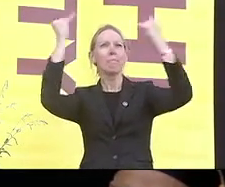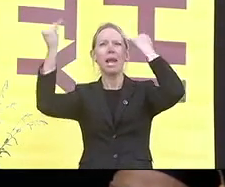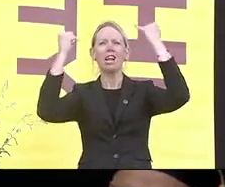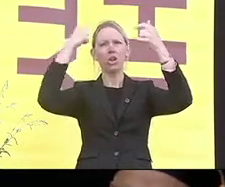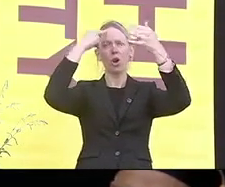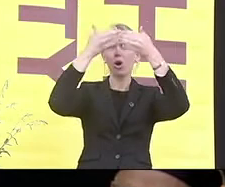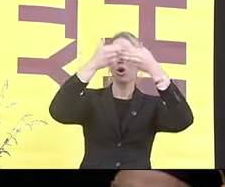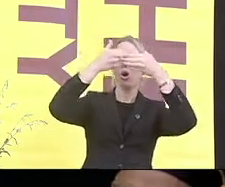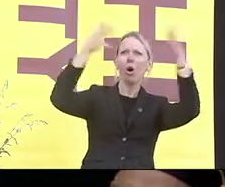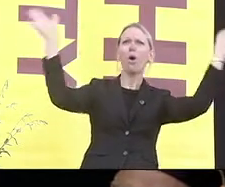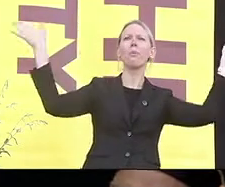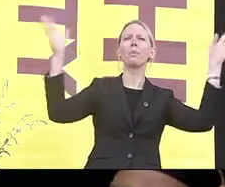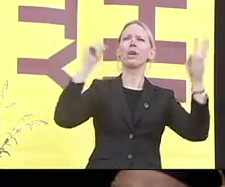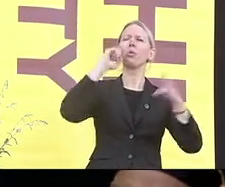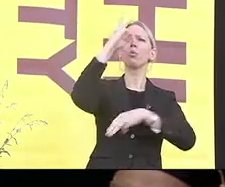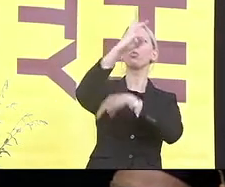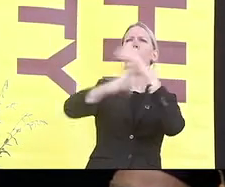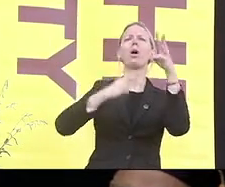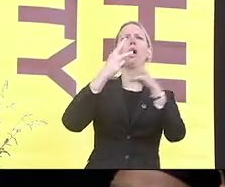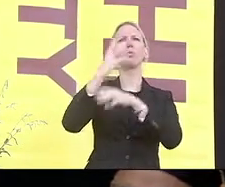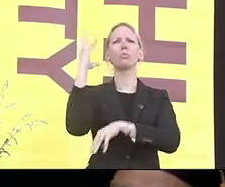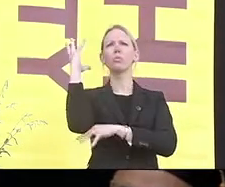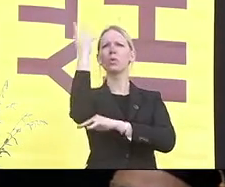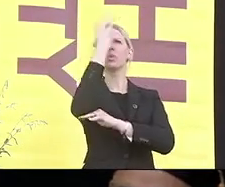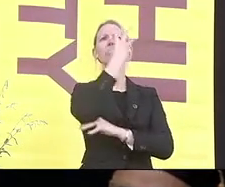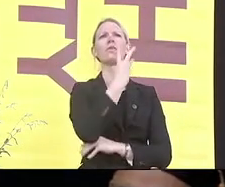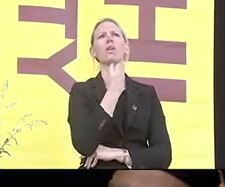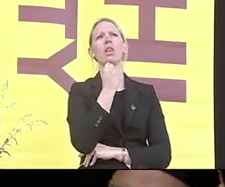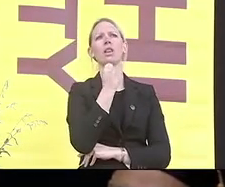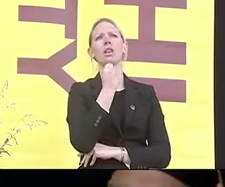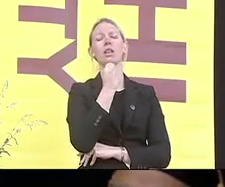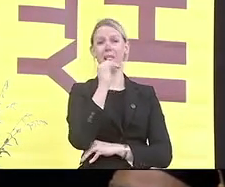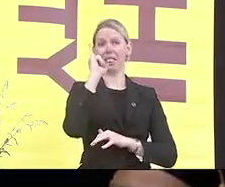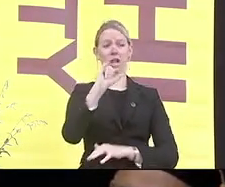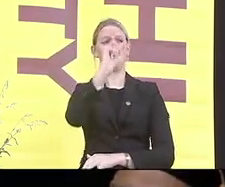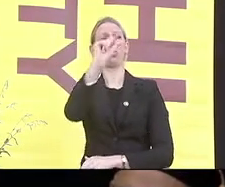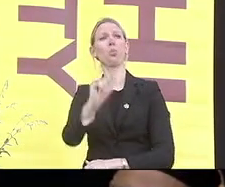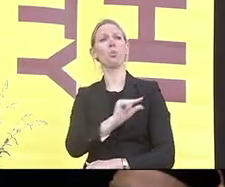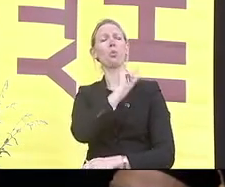aware of the world's beauty. That quality is the key to understanding into